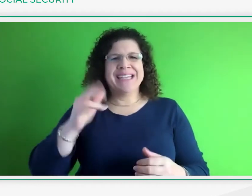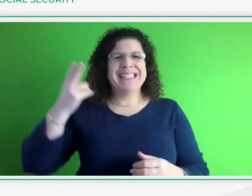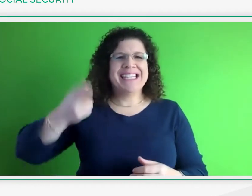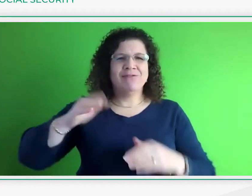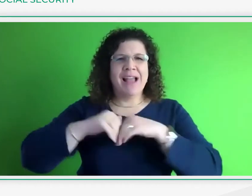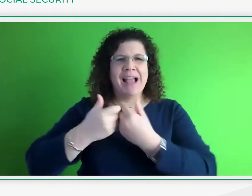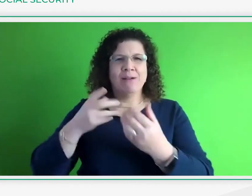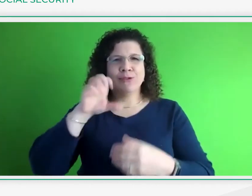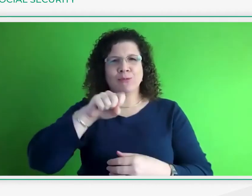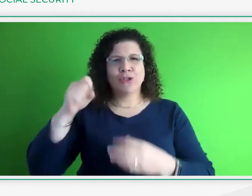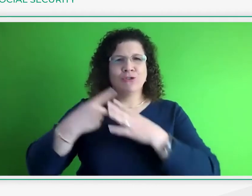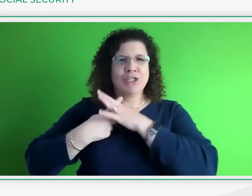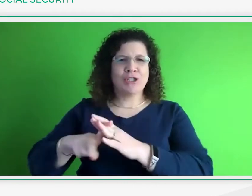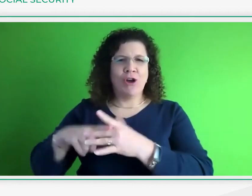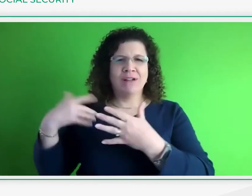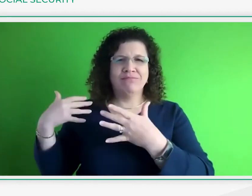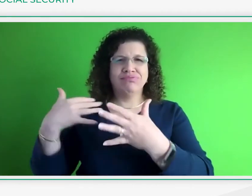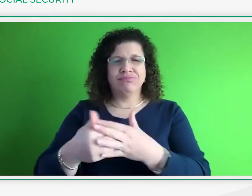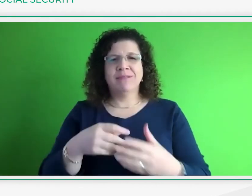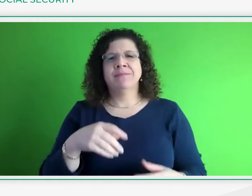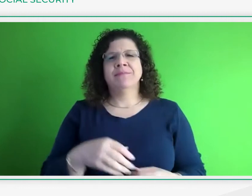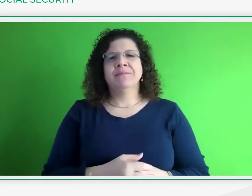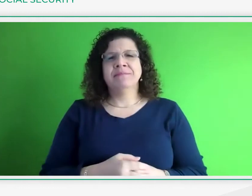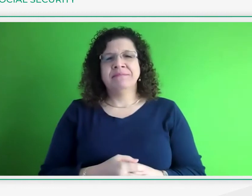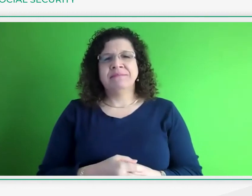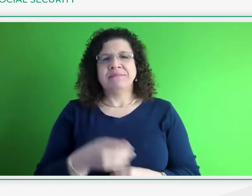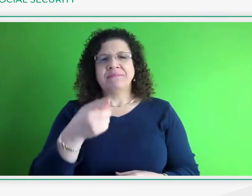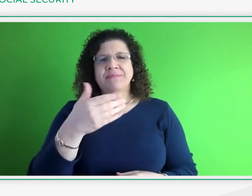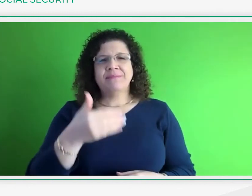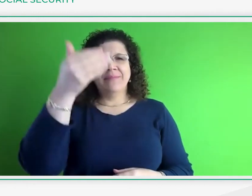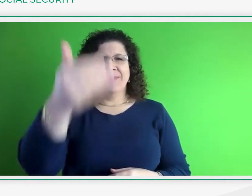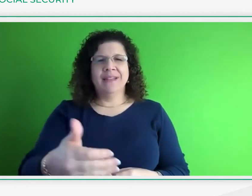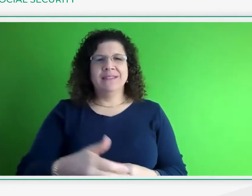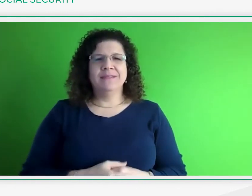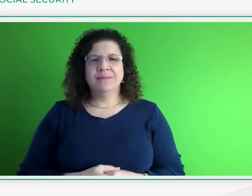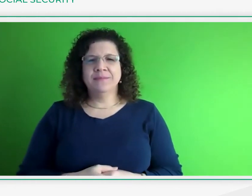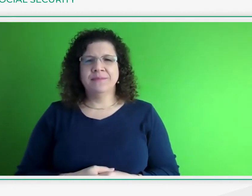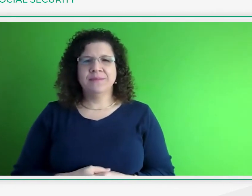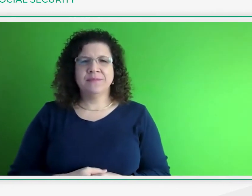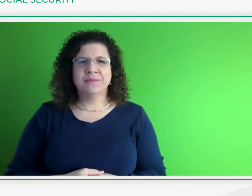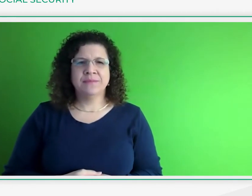So that's basically a brief history of how Social Security began.